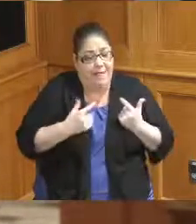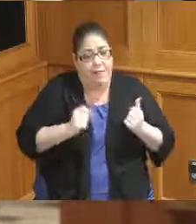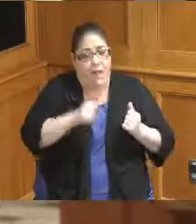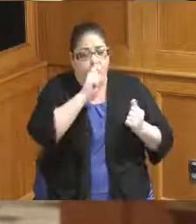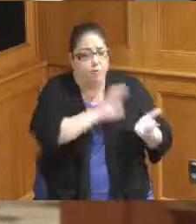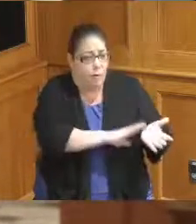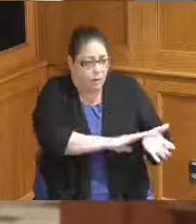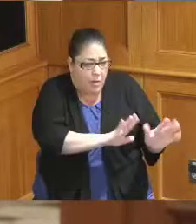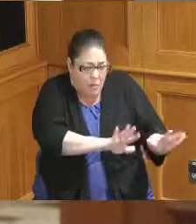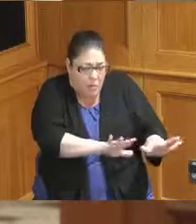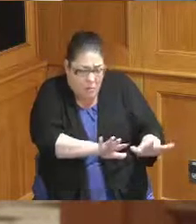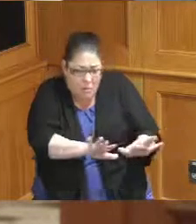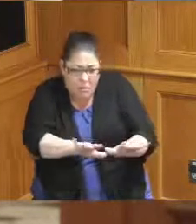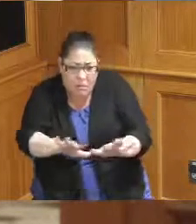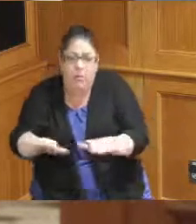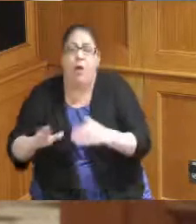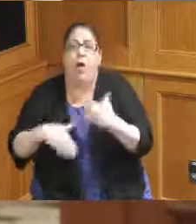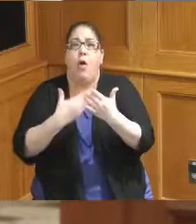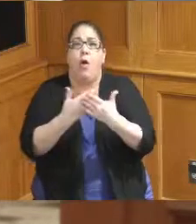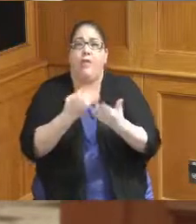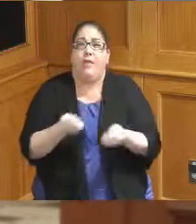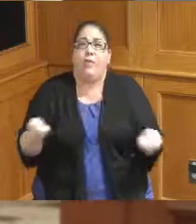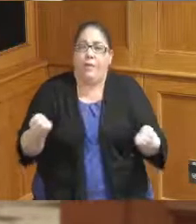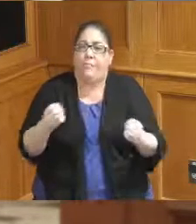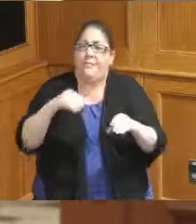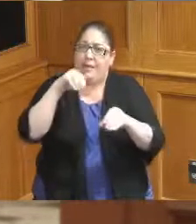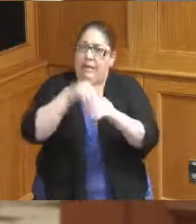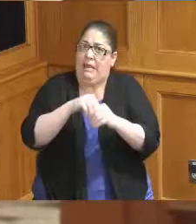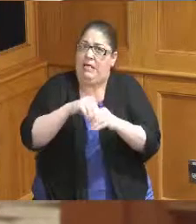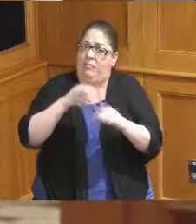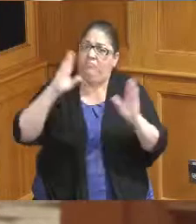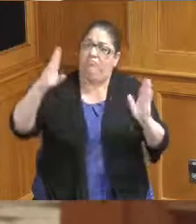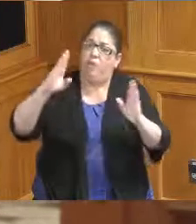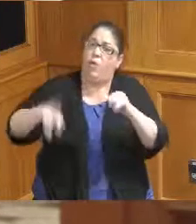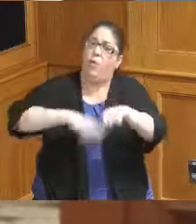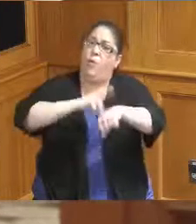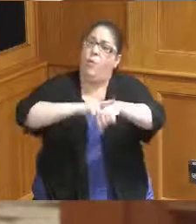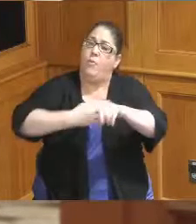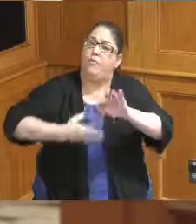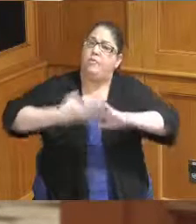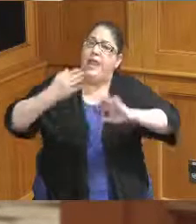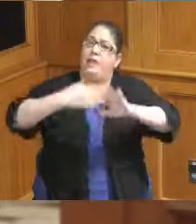all of our equipment is well within the expected industry norms for the standard operating lifespan